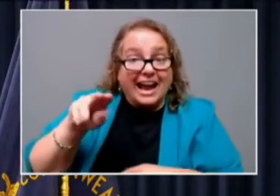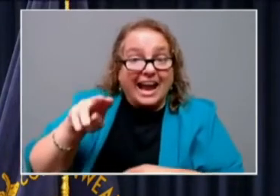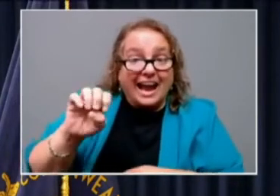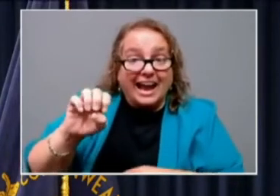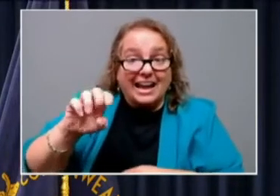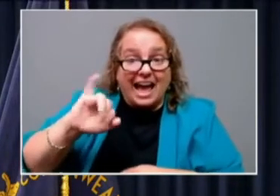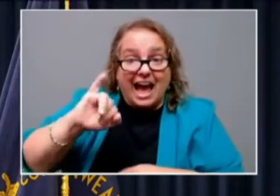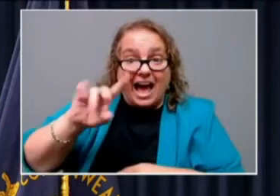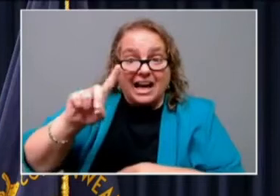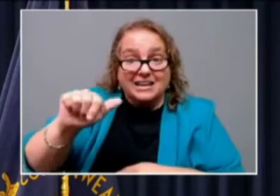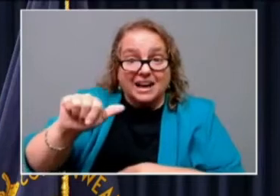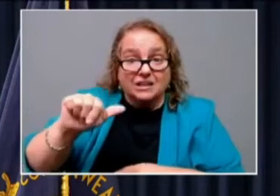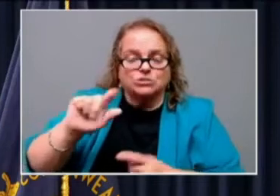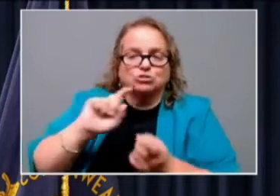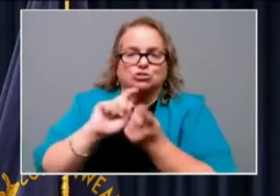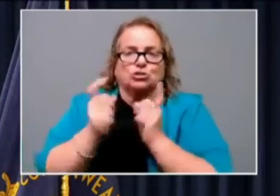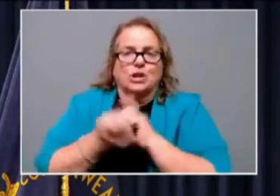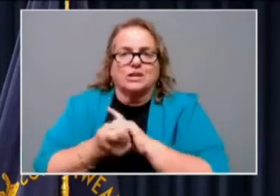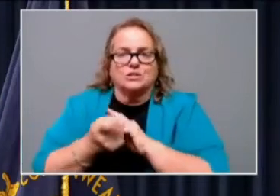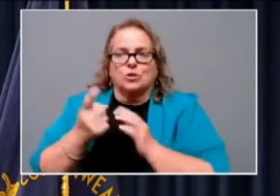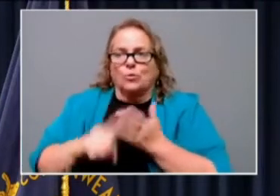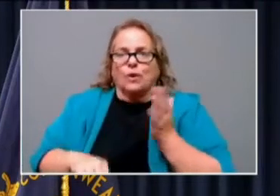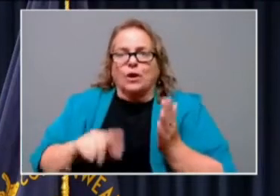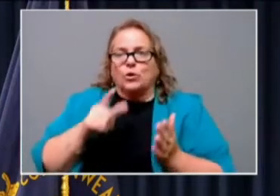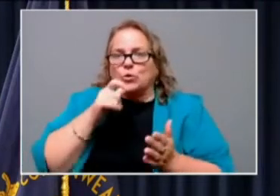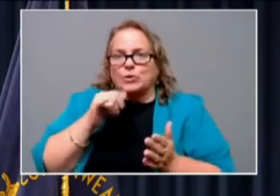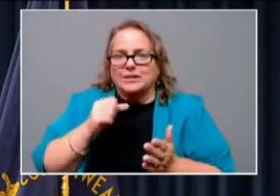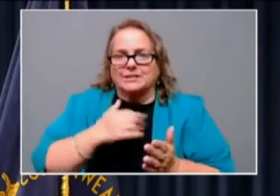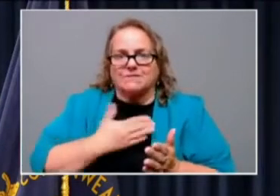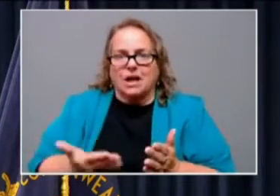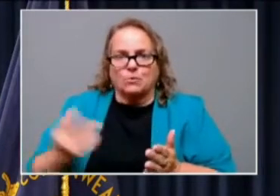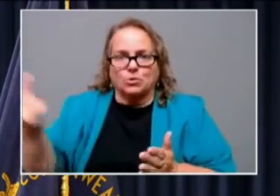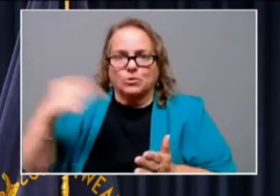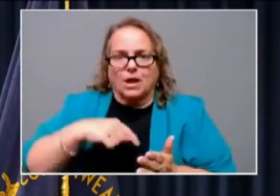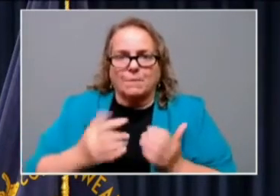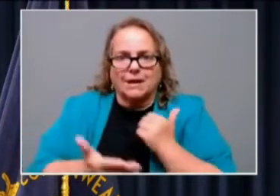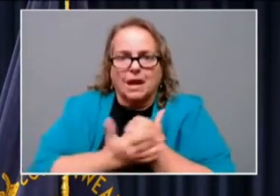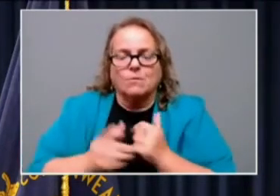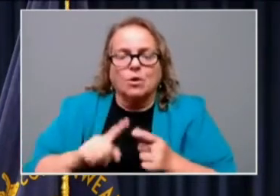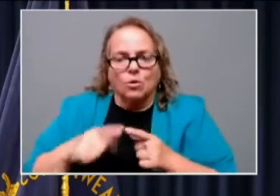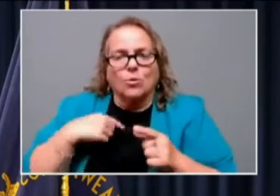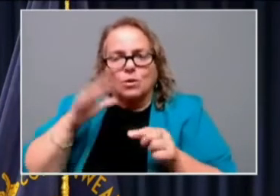continue to look towards fema to provide whatever aid they can. And as